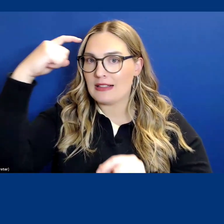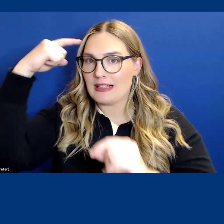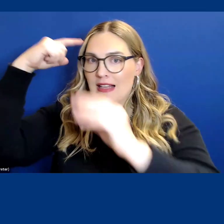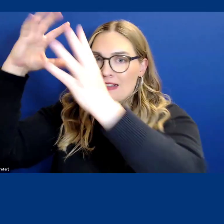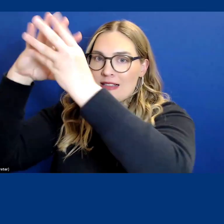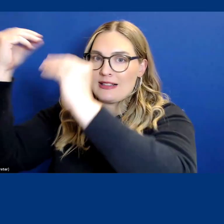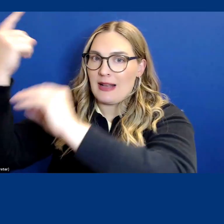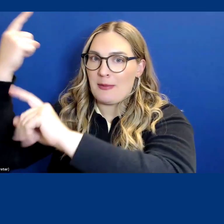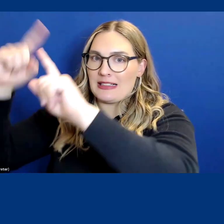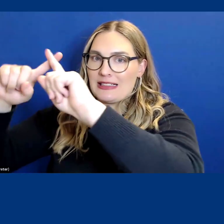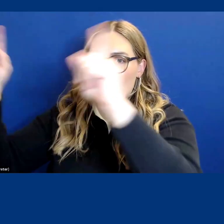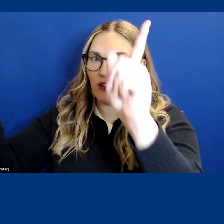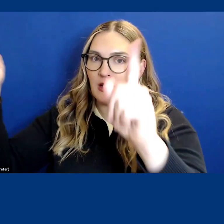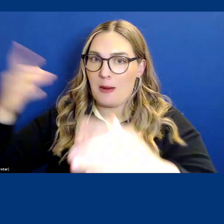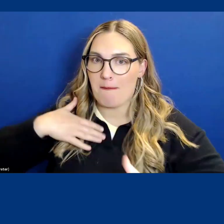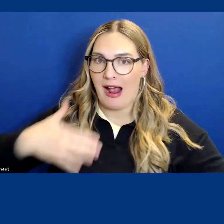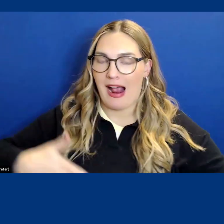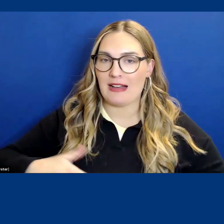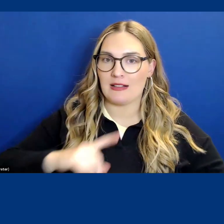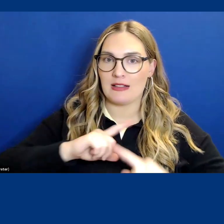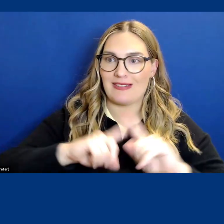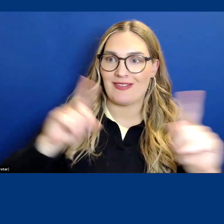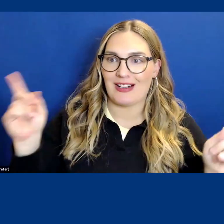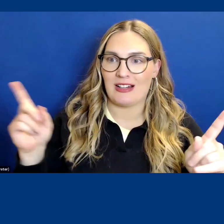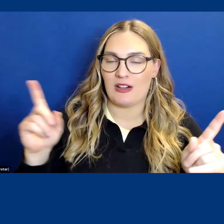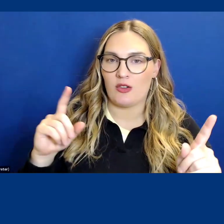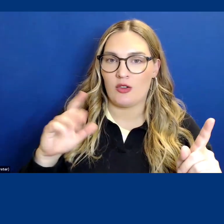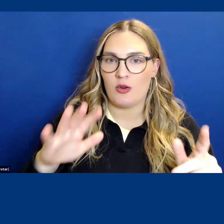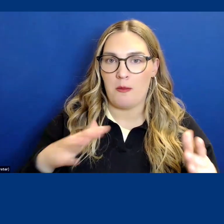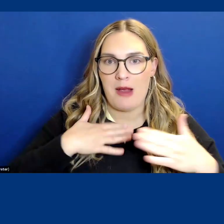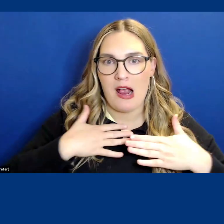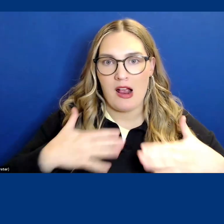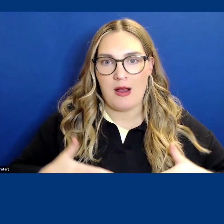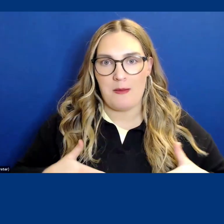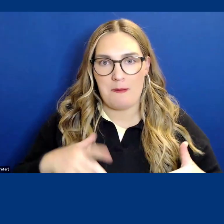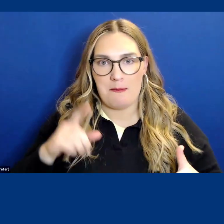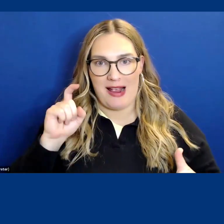your body is saying something different or your body. You have to get used to the new body that you